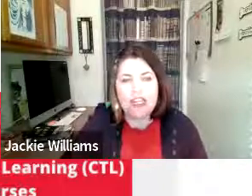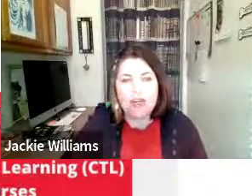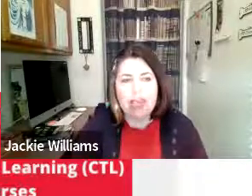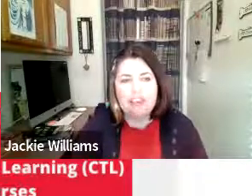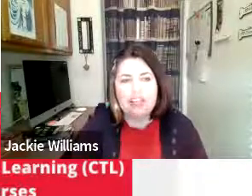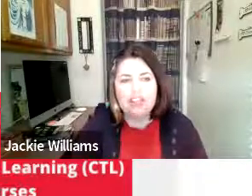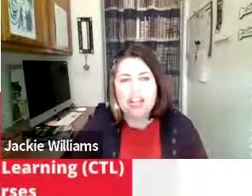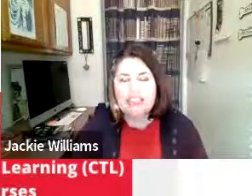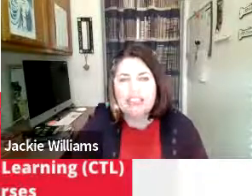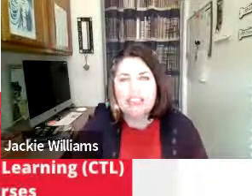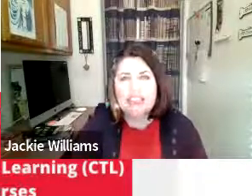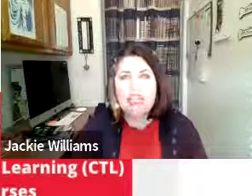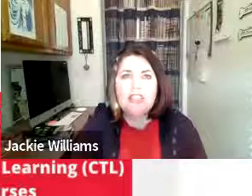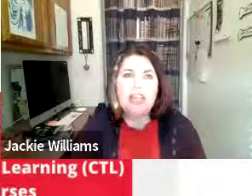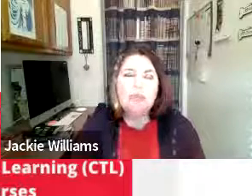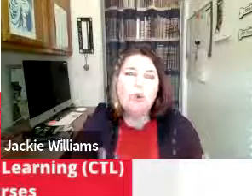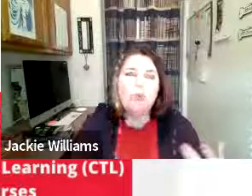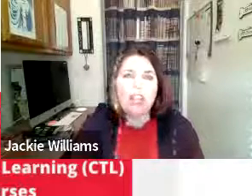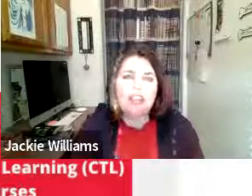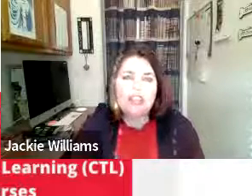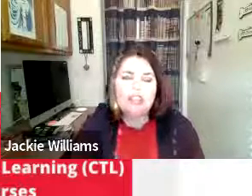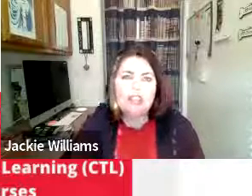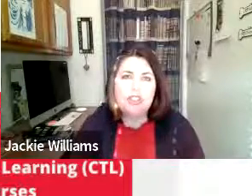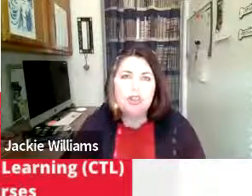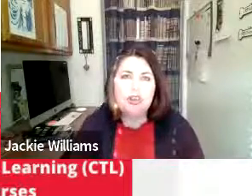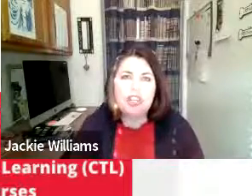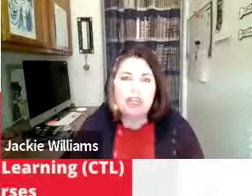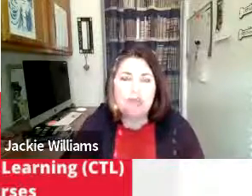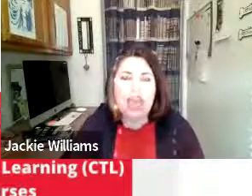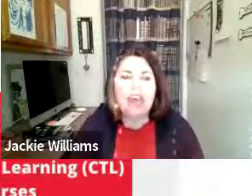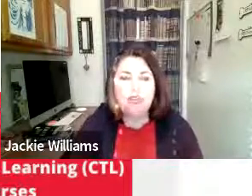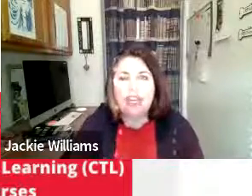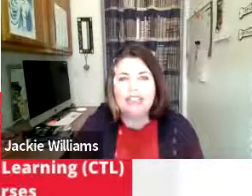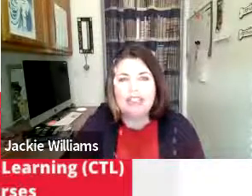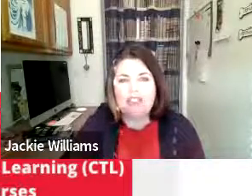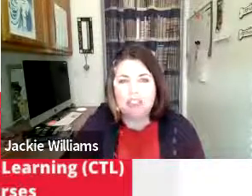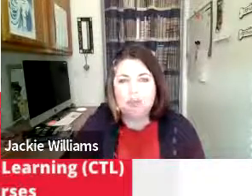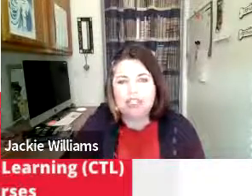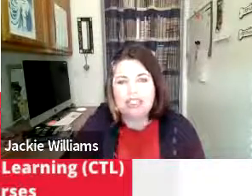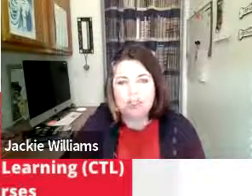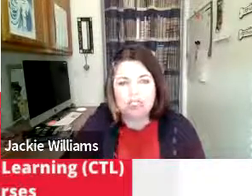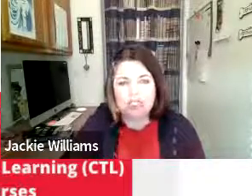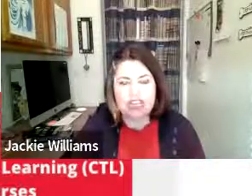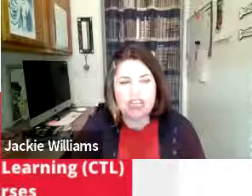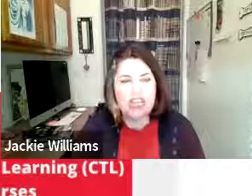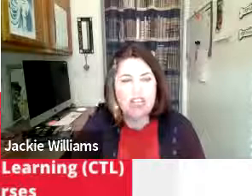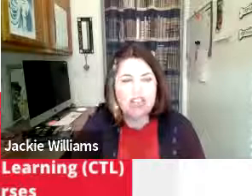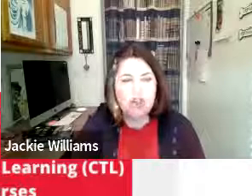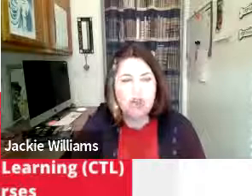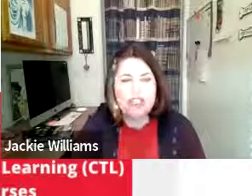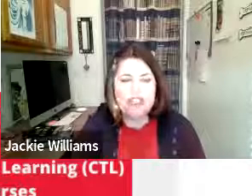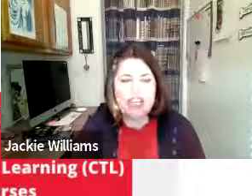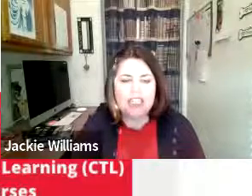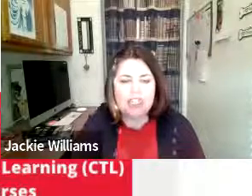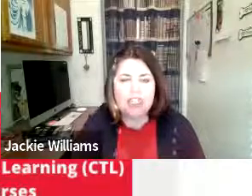in their math and English classes to make it more relevant to the pathways that they've expressed interest in. So it doesn't actually